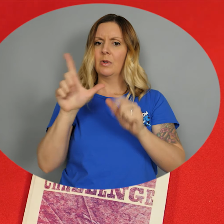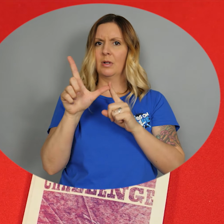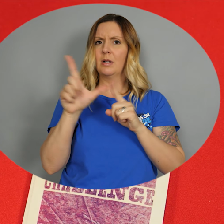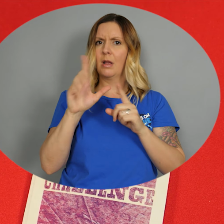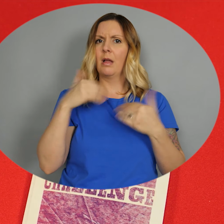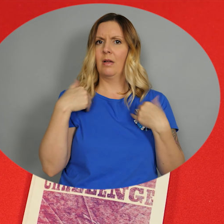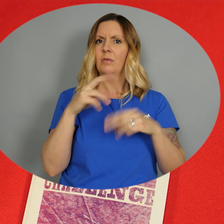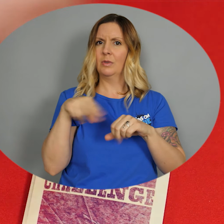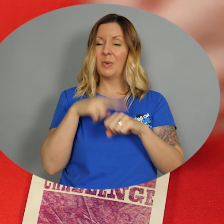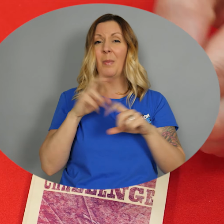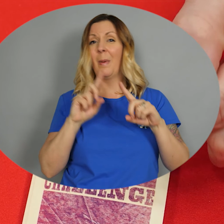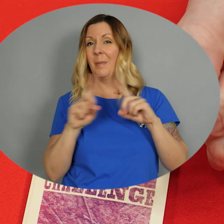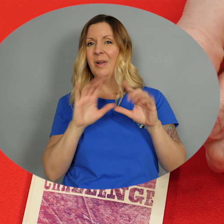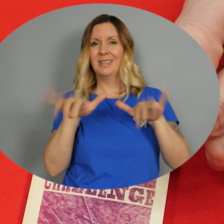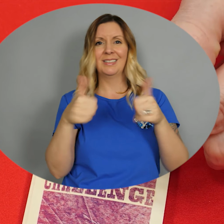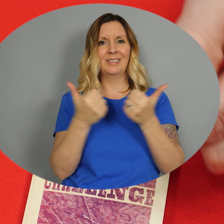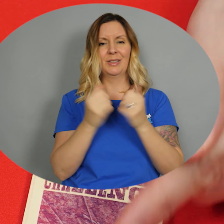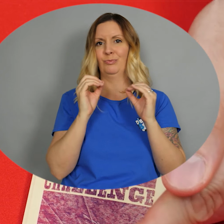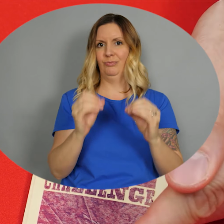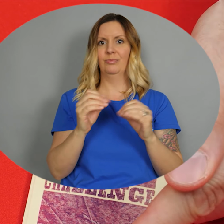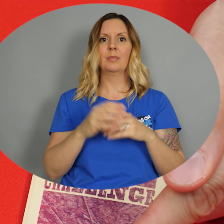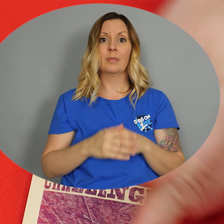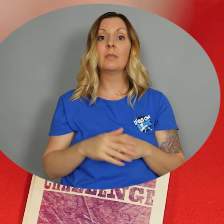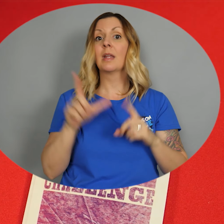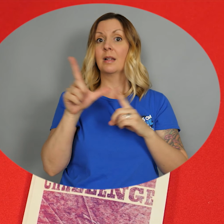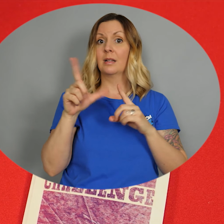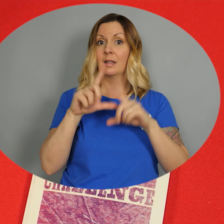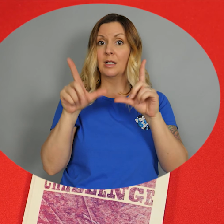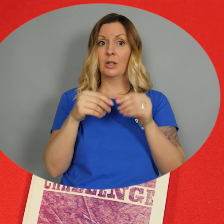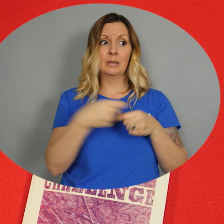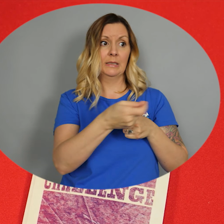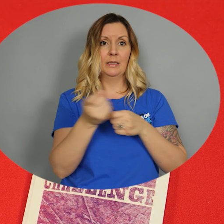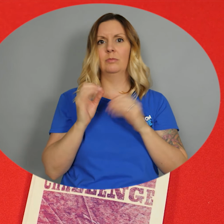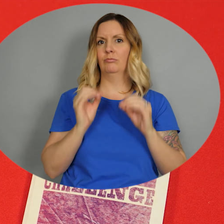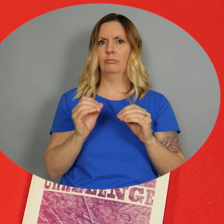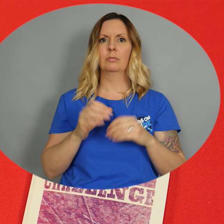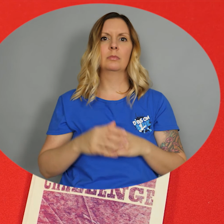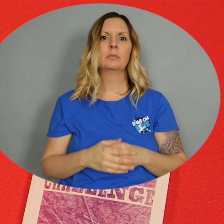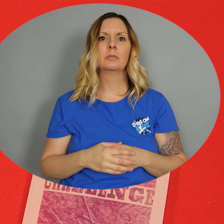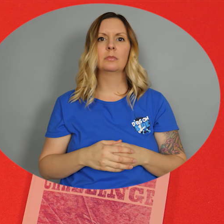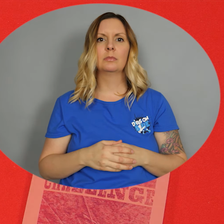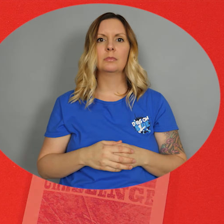as before, but no challenges are revealed, and no cards are dealt to the players. In